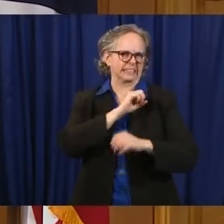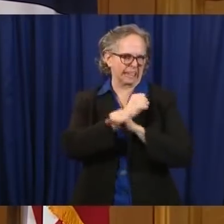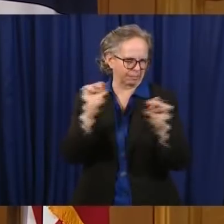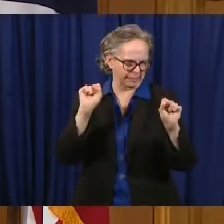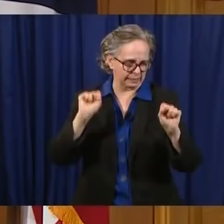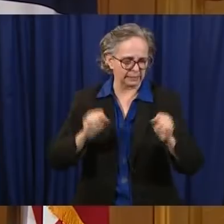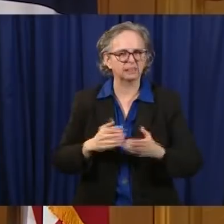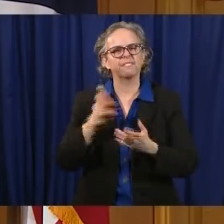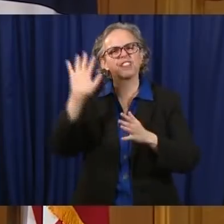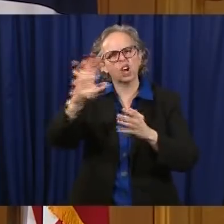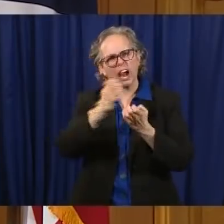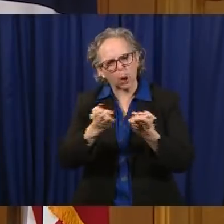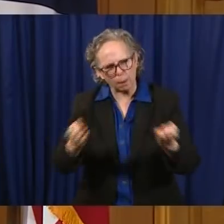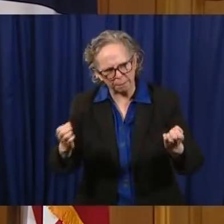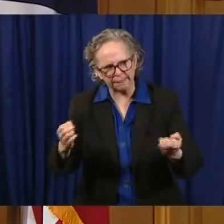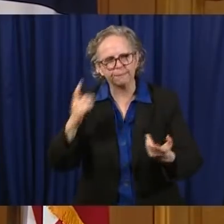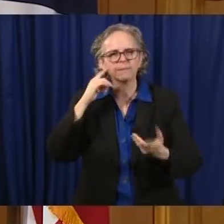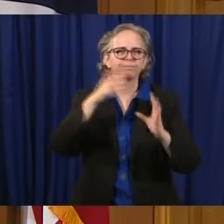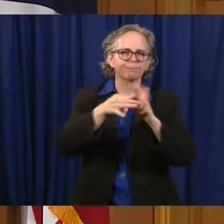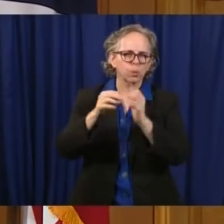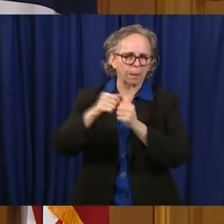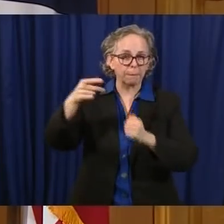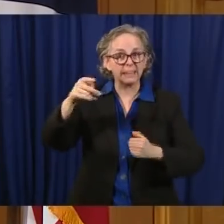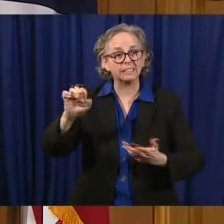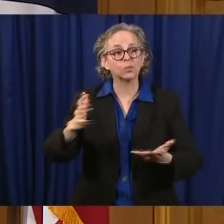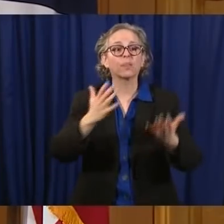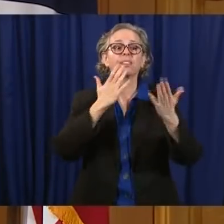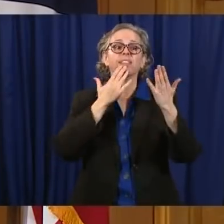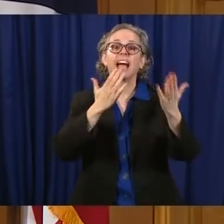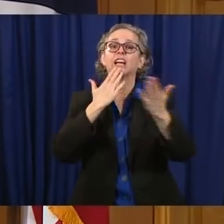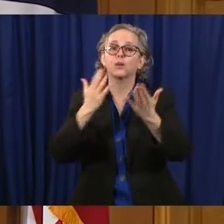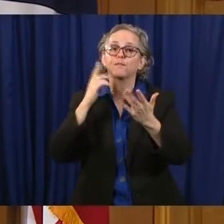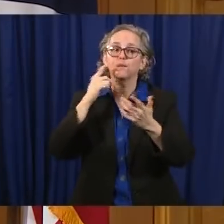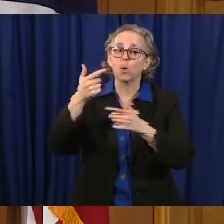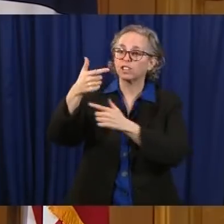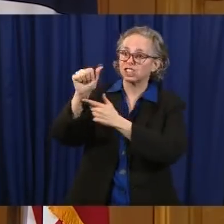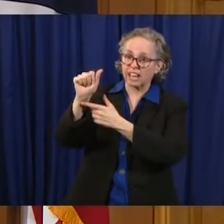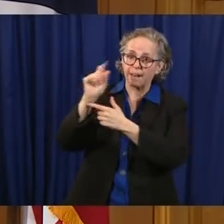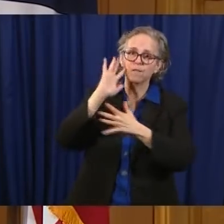FOR THE DEPARTMENT OF PUBLIC SAFETY FOR PERSONAL PROTECTION EQUIPMENT.